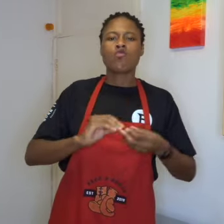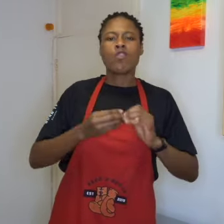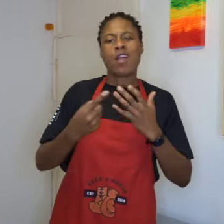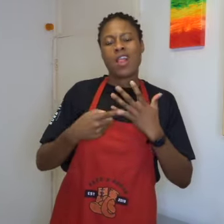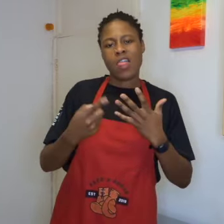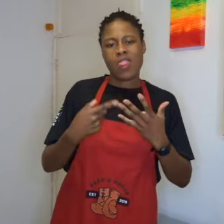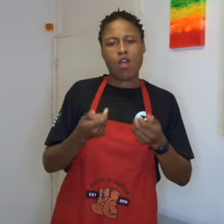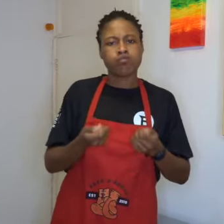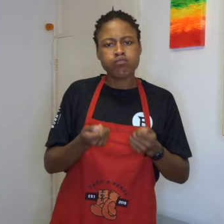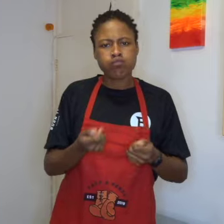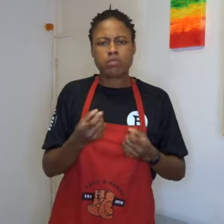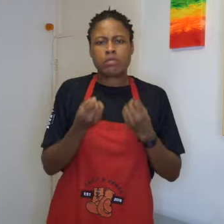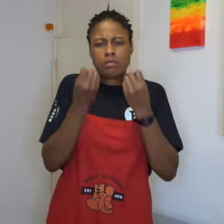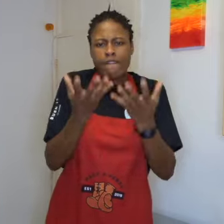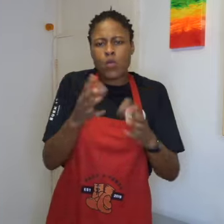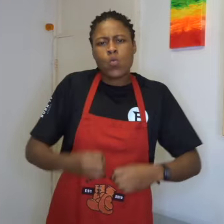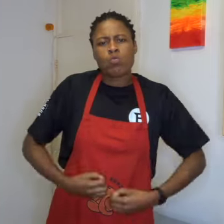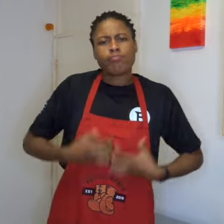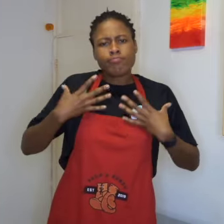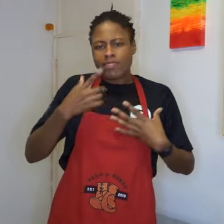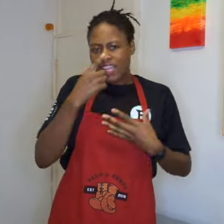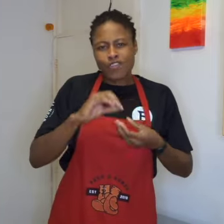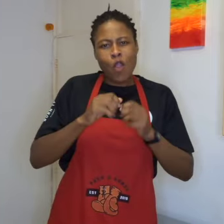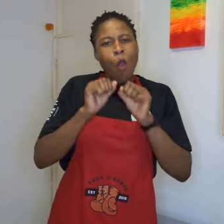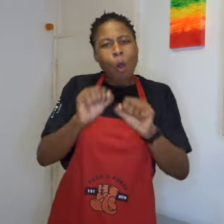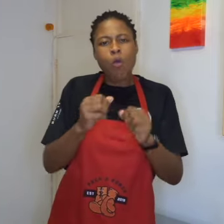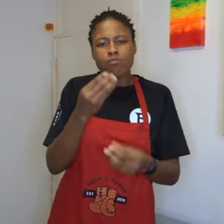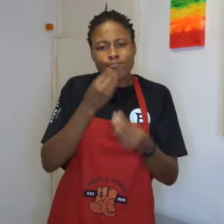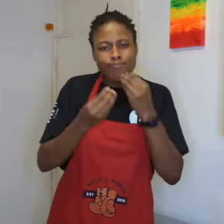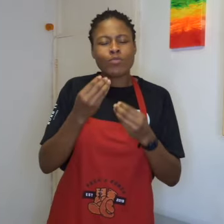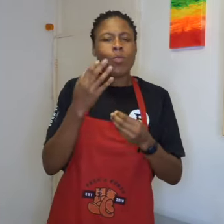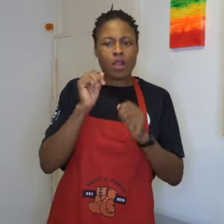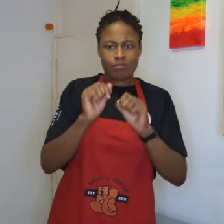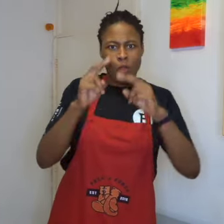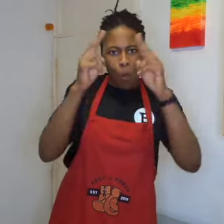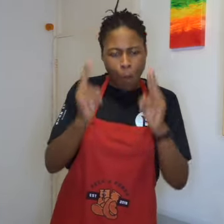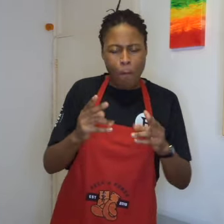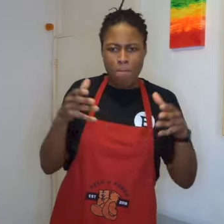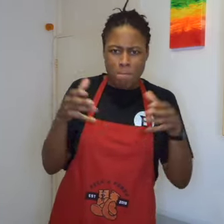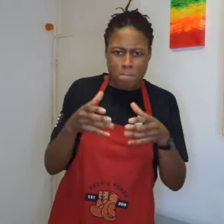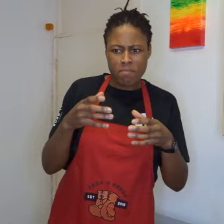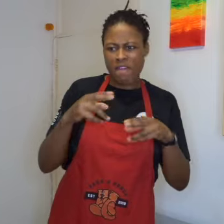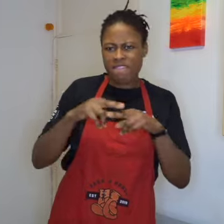so it's a case of having to balance everything out. I thought it would be a good idea to create another cooking video to inspire you when